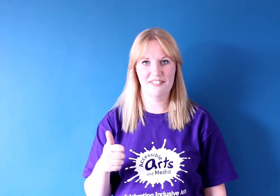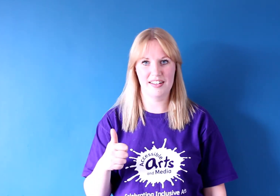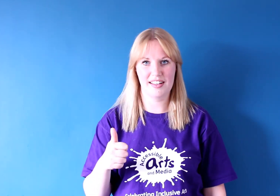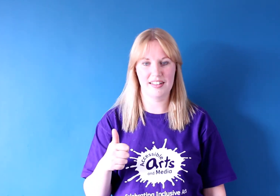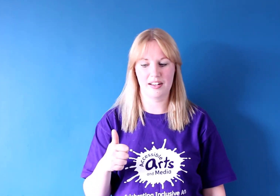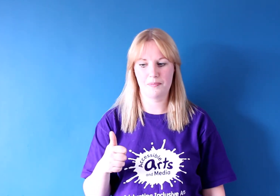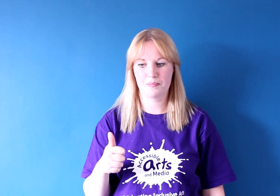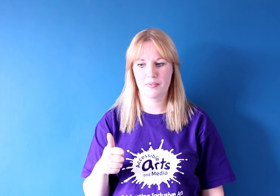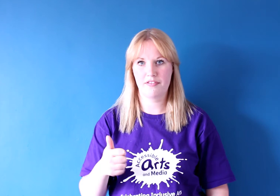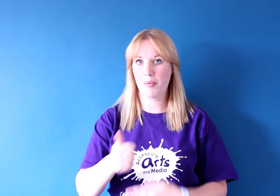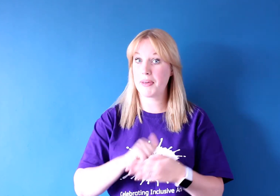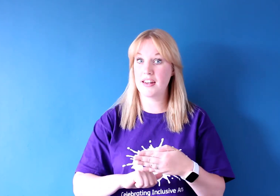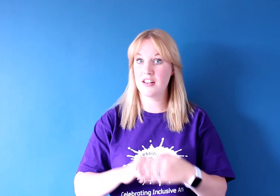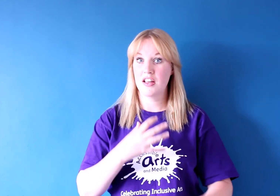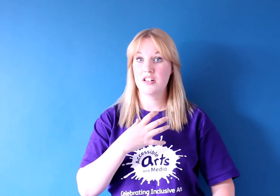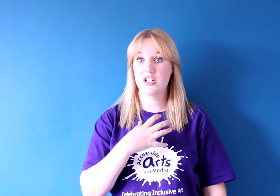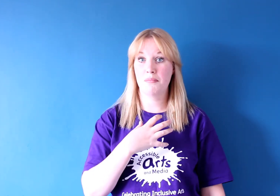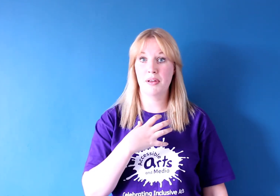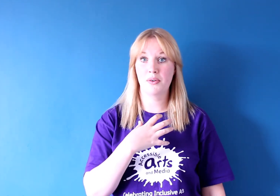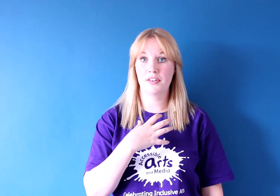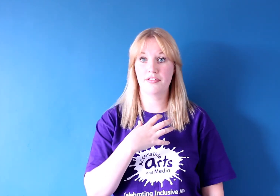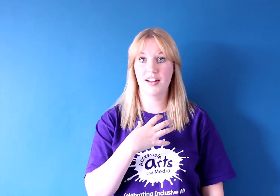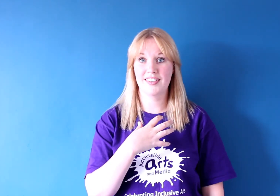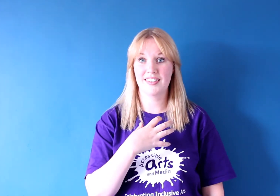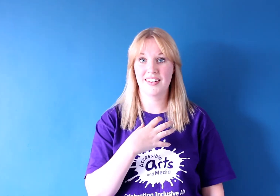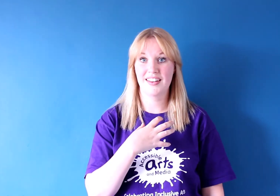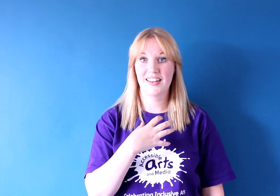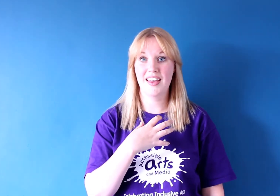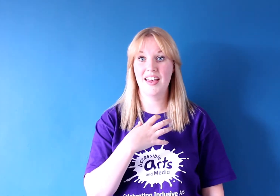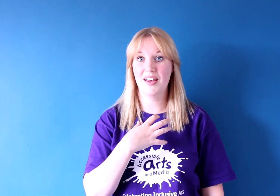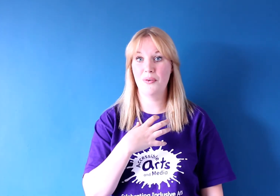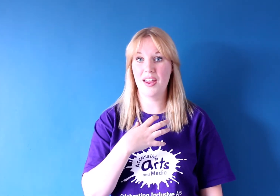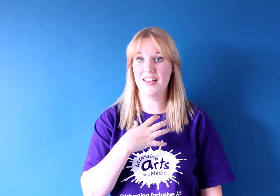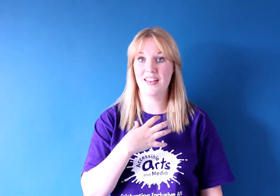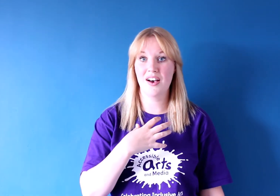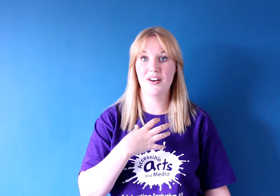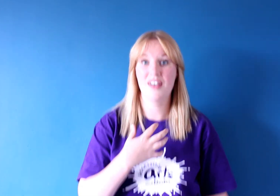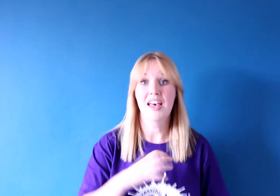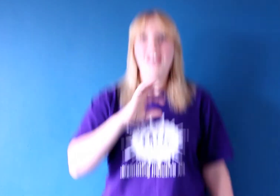Fantastic. From the beginning. Jumping with fright, here we go.